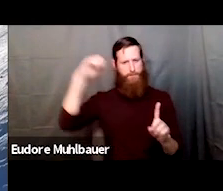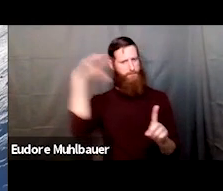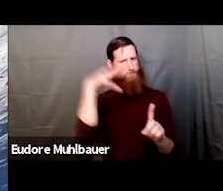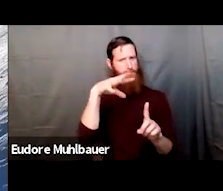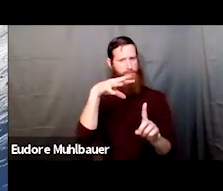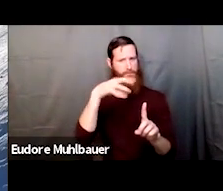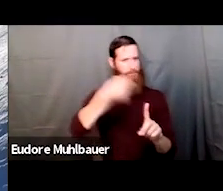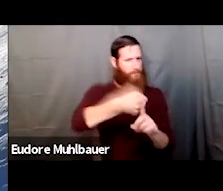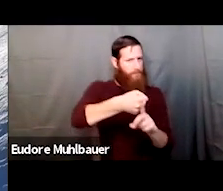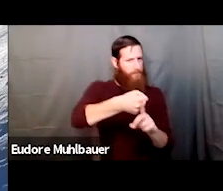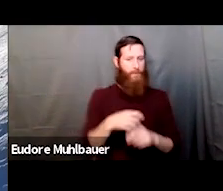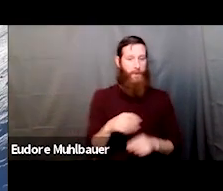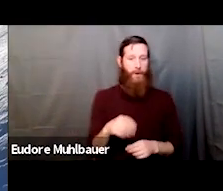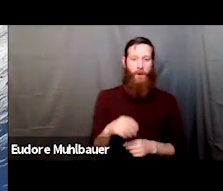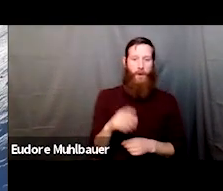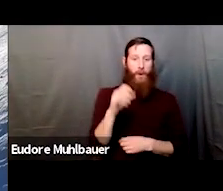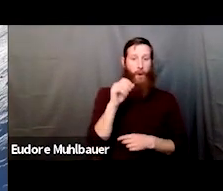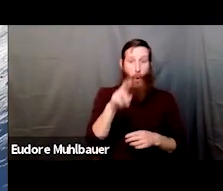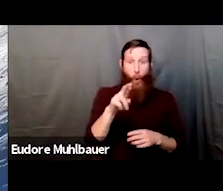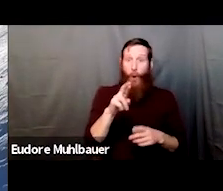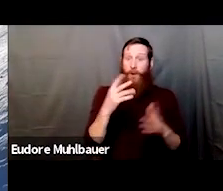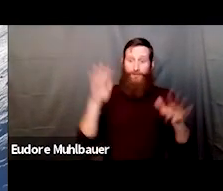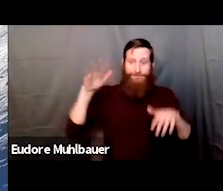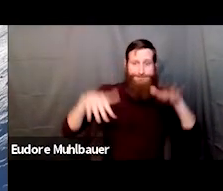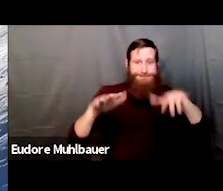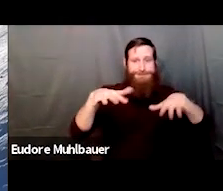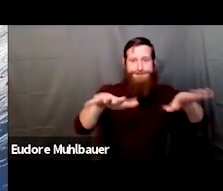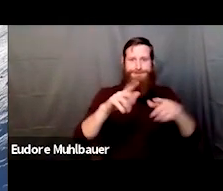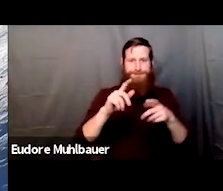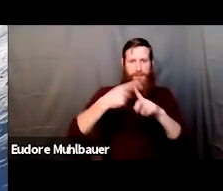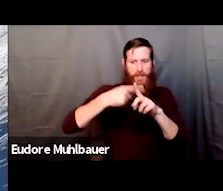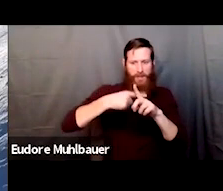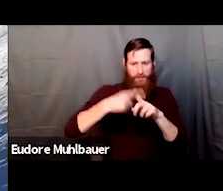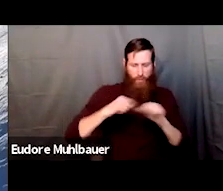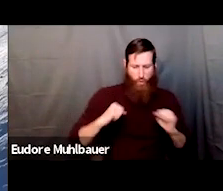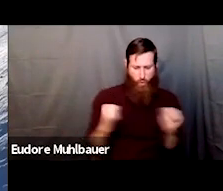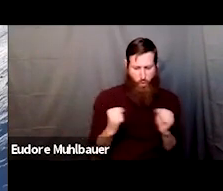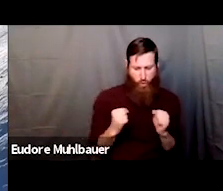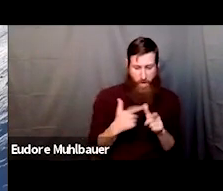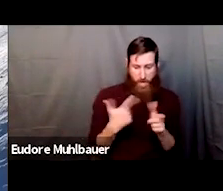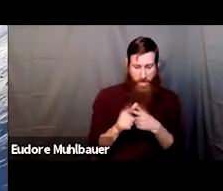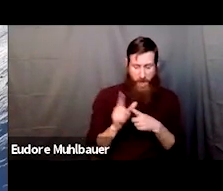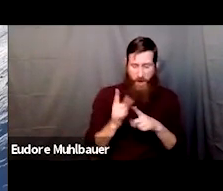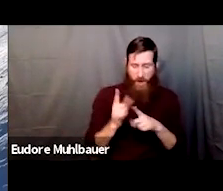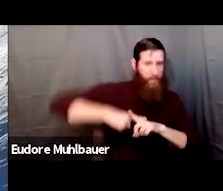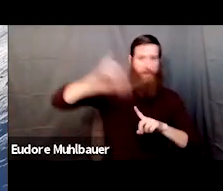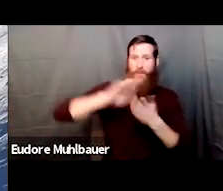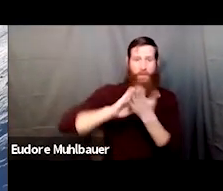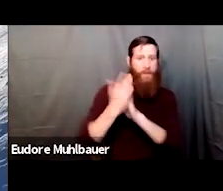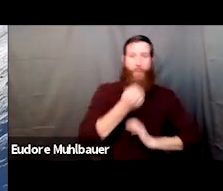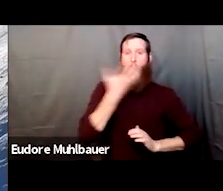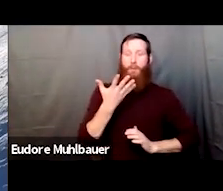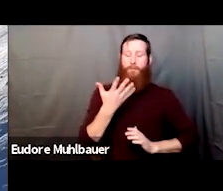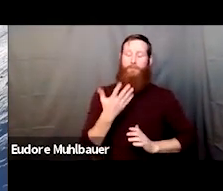where you have rapid increased in the temperature, when it has been cold for many days, and all of a sudden it warms up.